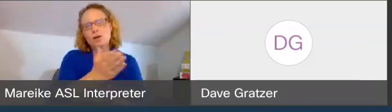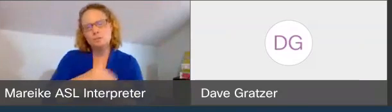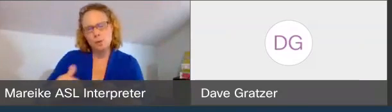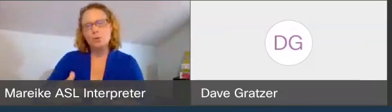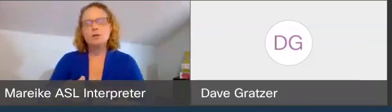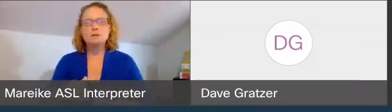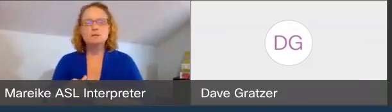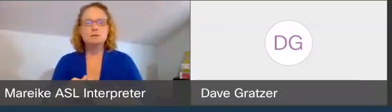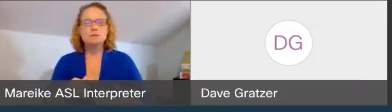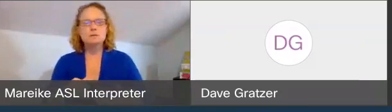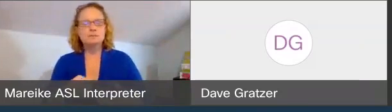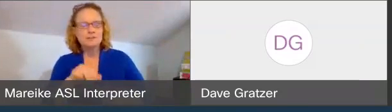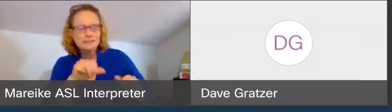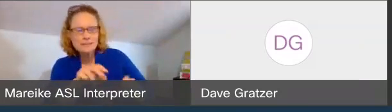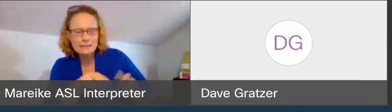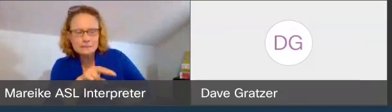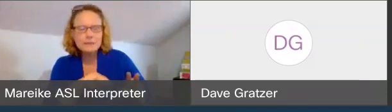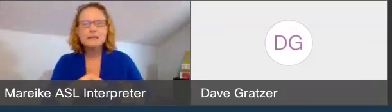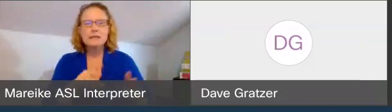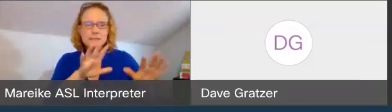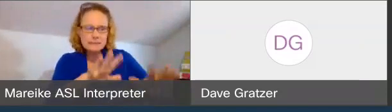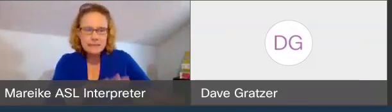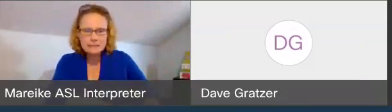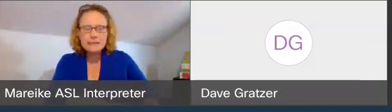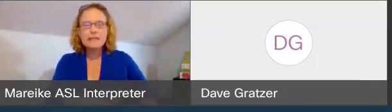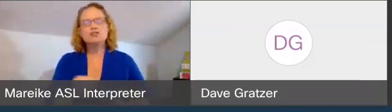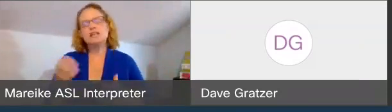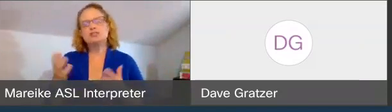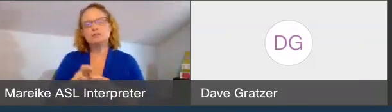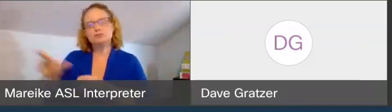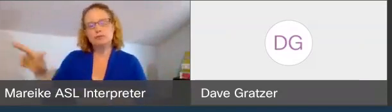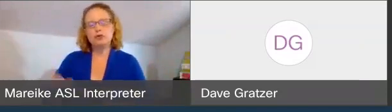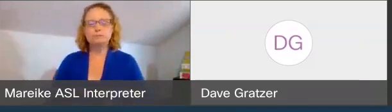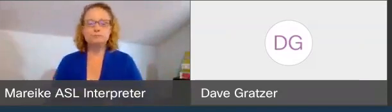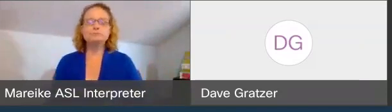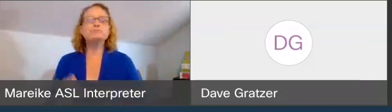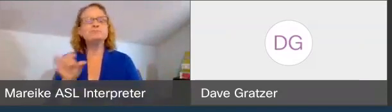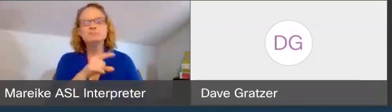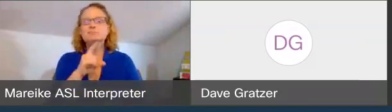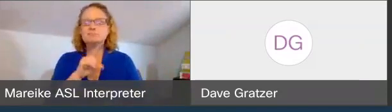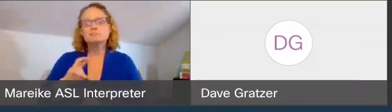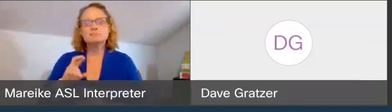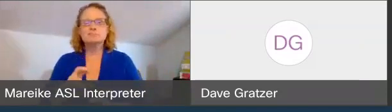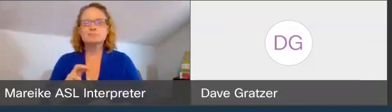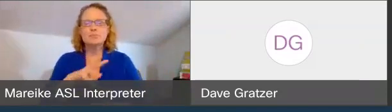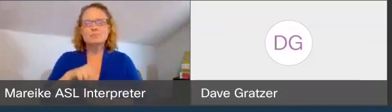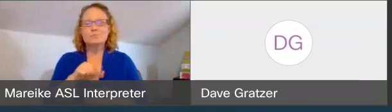assessment, deescalation and surface referrals. And similarly they do respond in 24 hours and